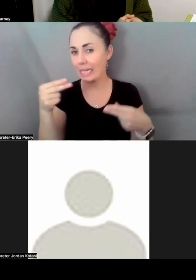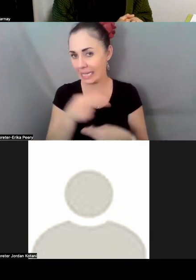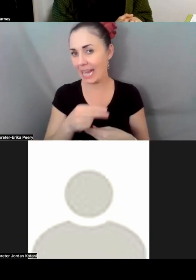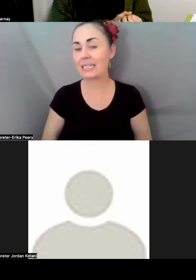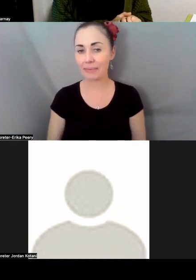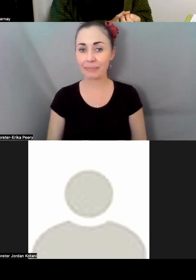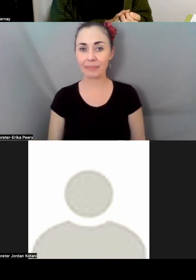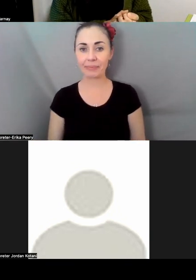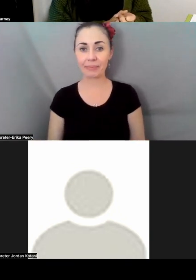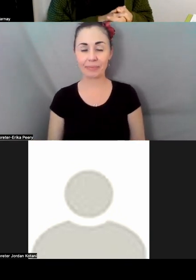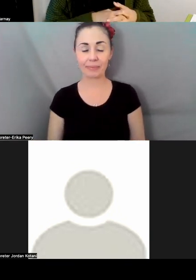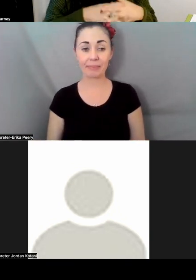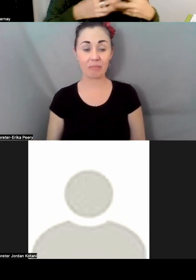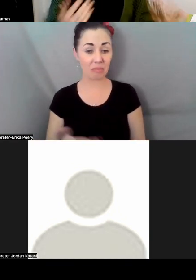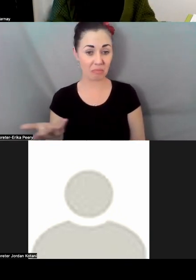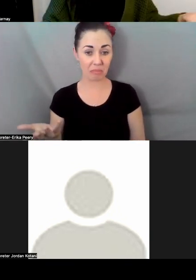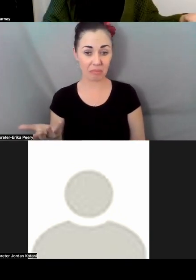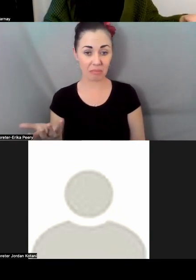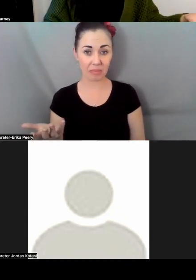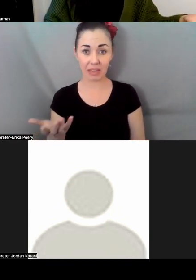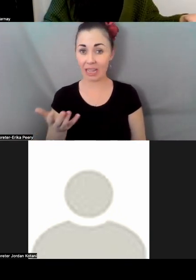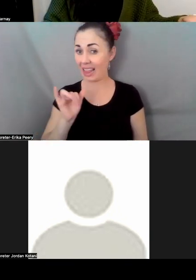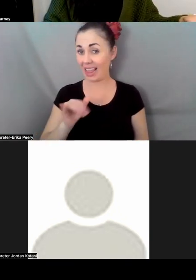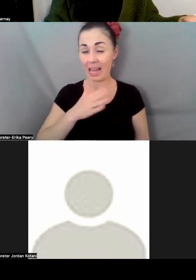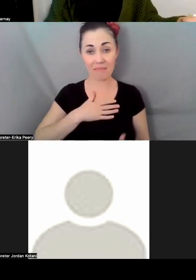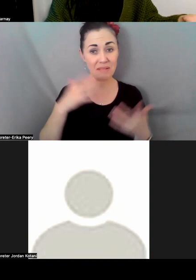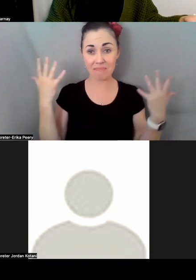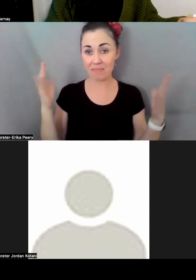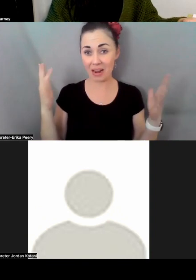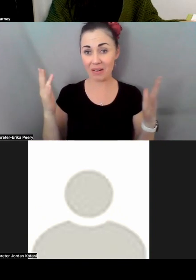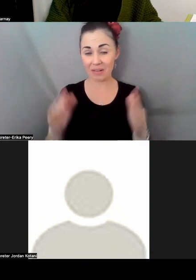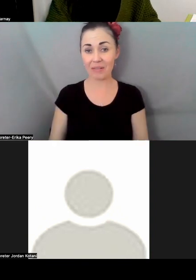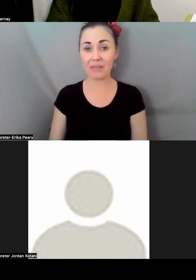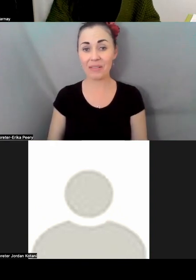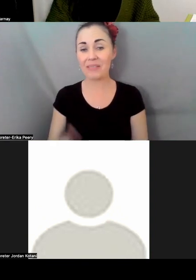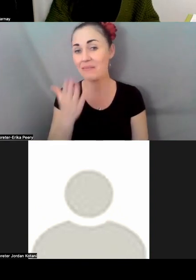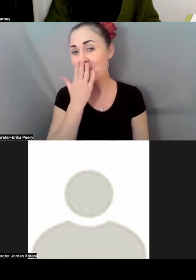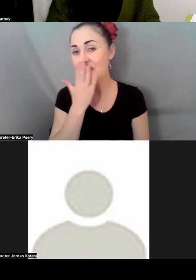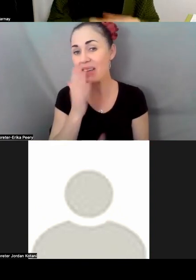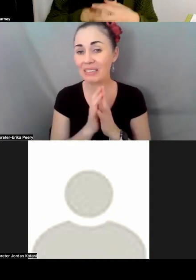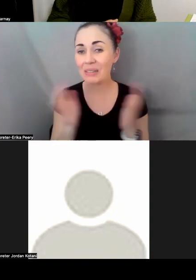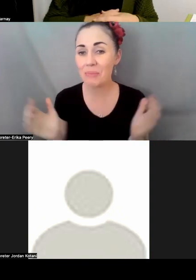That, my friends, is all I have for you today so thank you very much for joining us